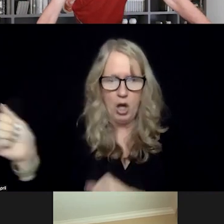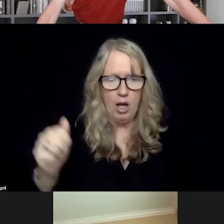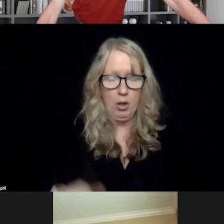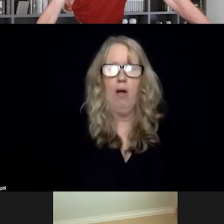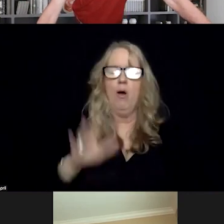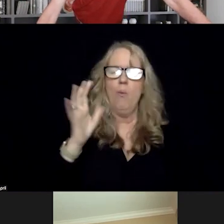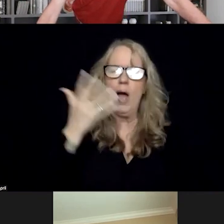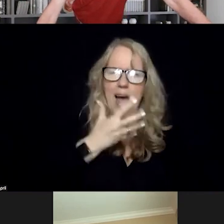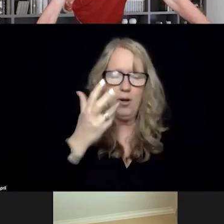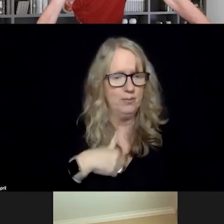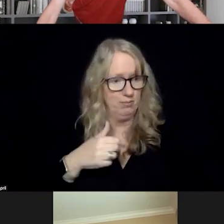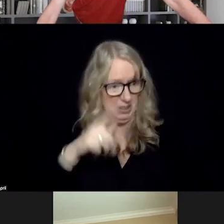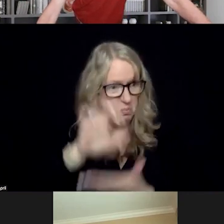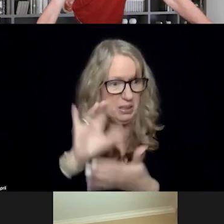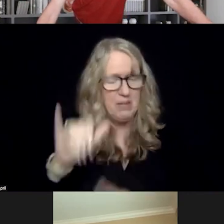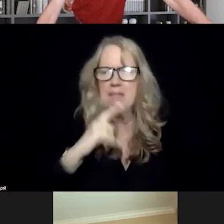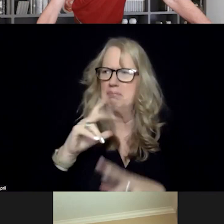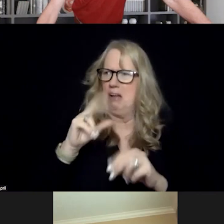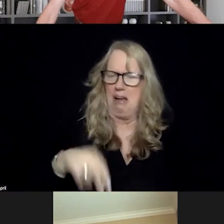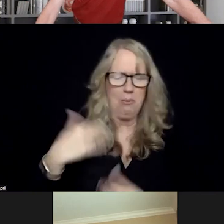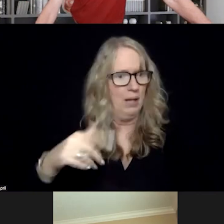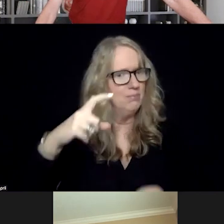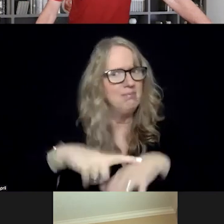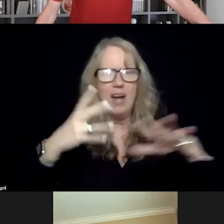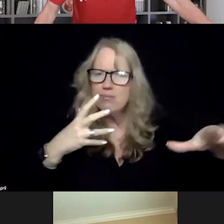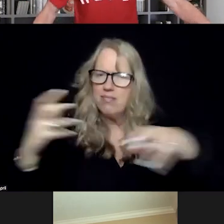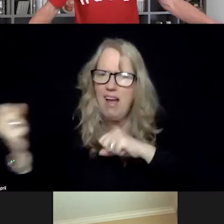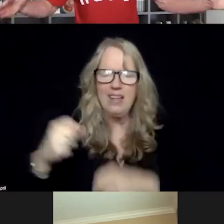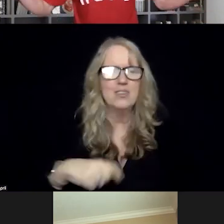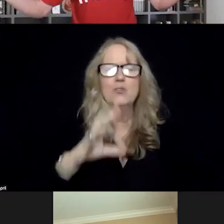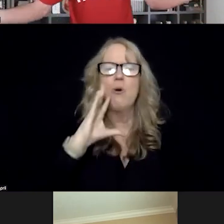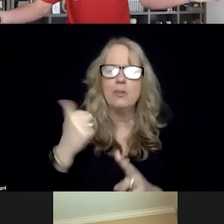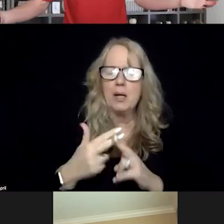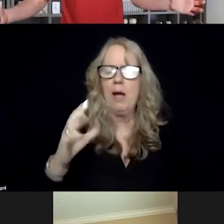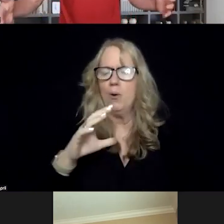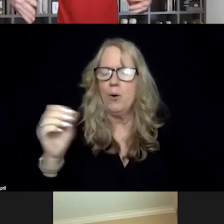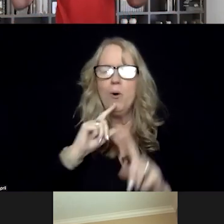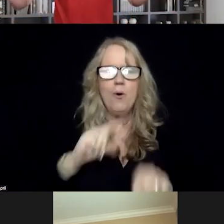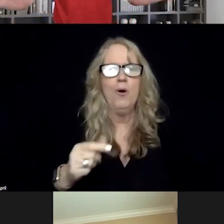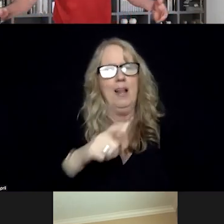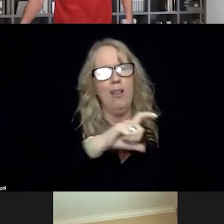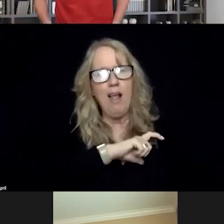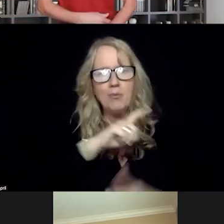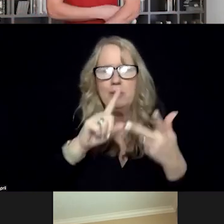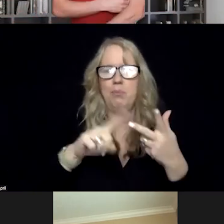I CANNOT. SO WE ARE TALKING CO-RESPONSE AND COORDINATION.